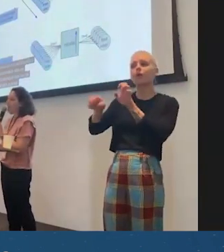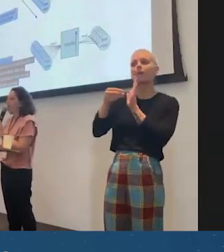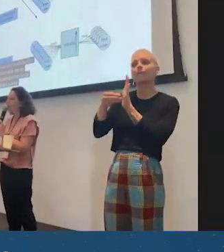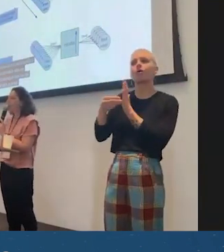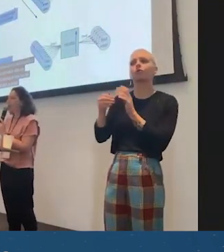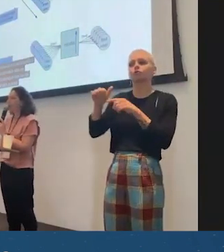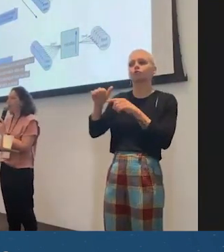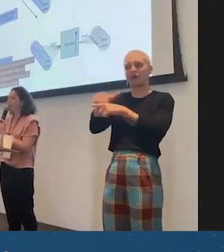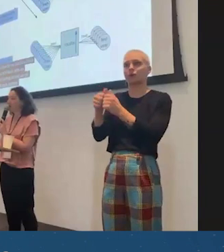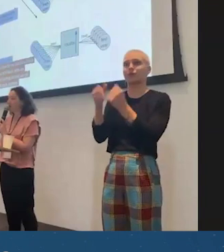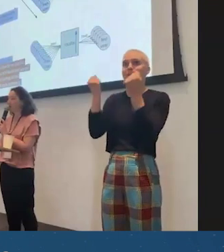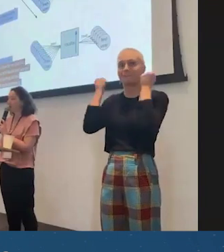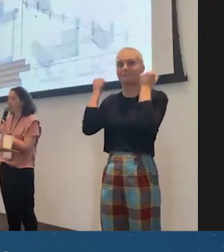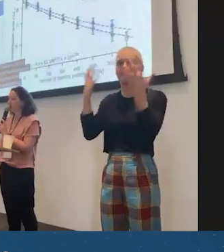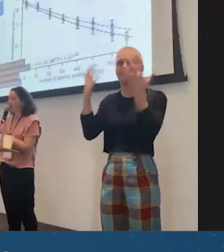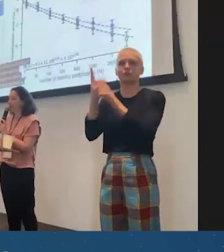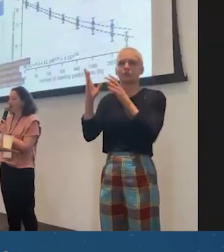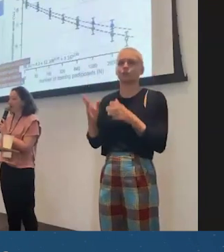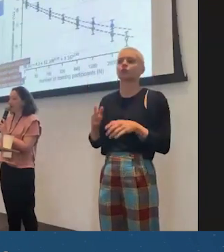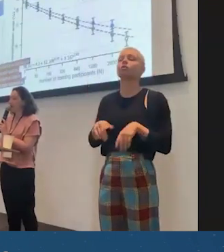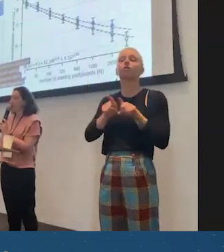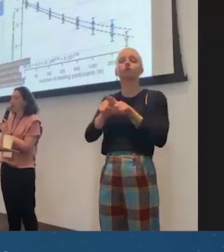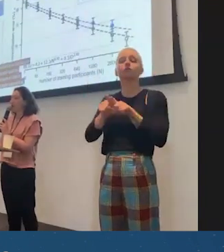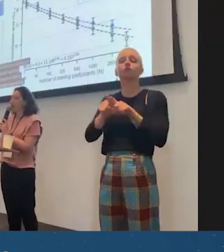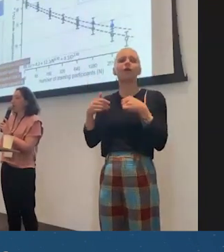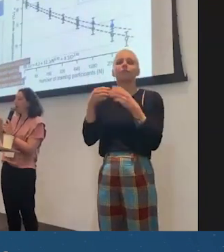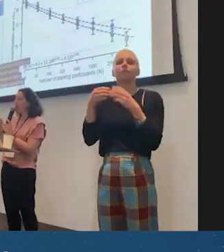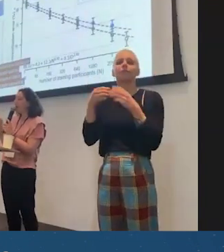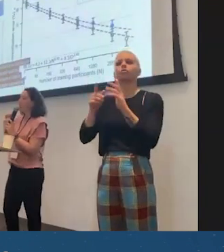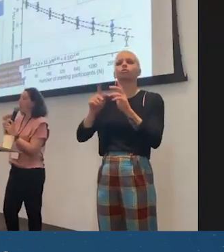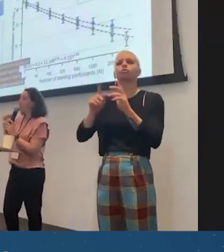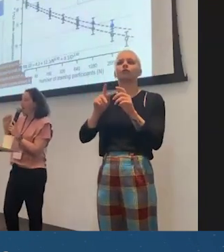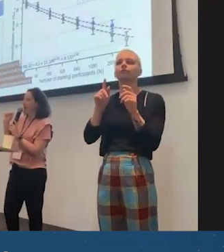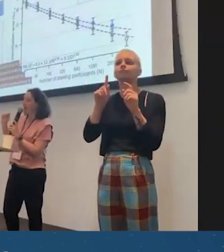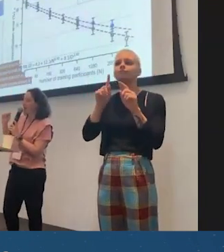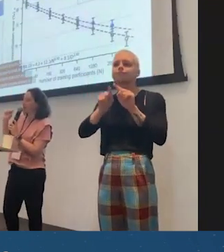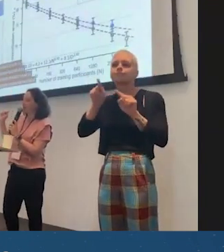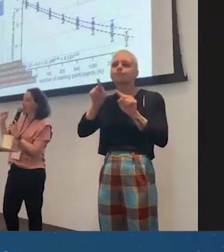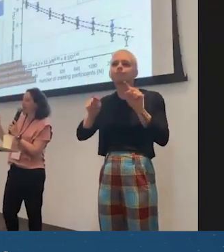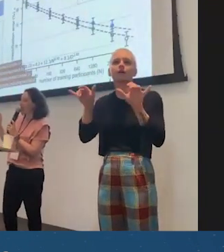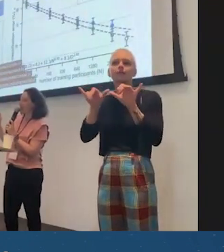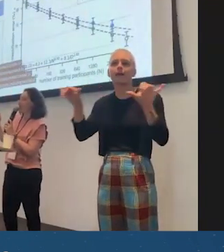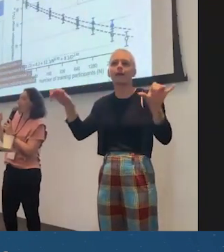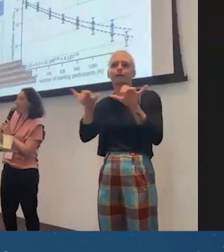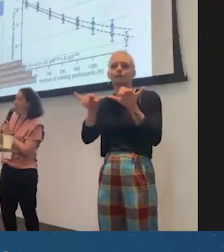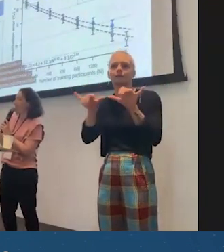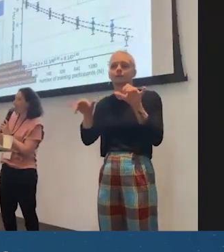including models of different size. So with a much higher scale of participants